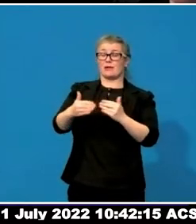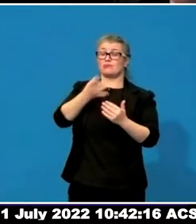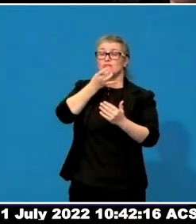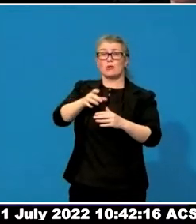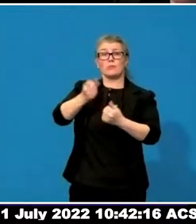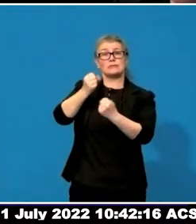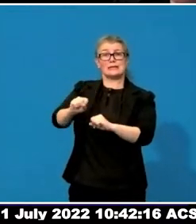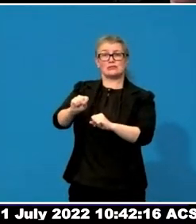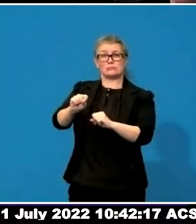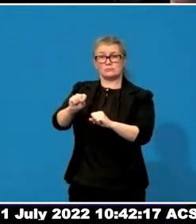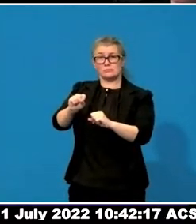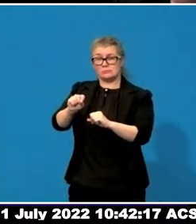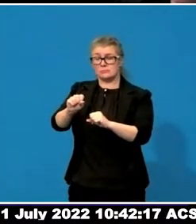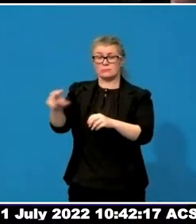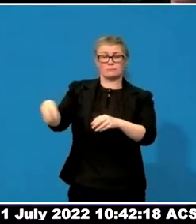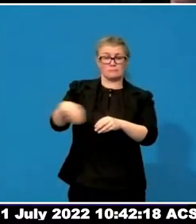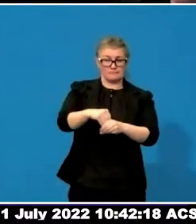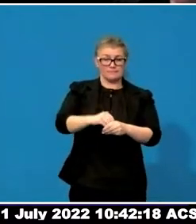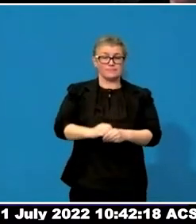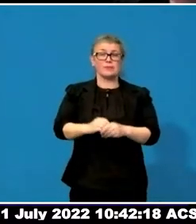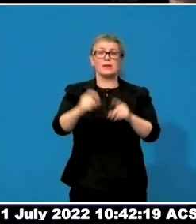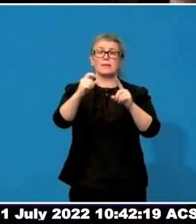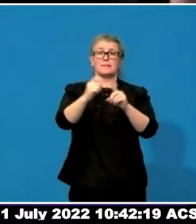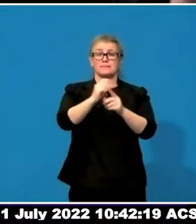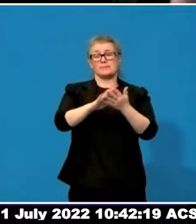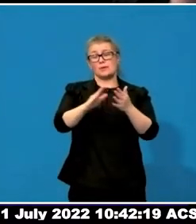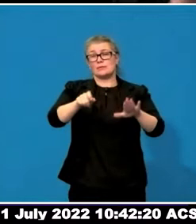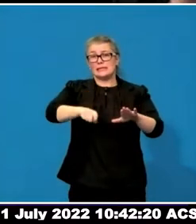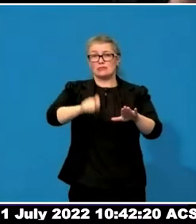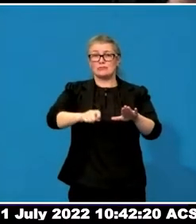Public hearing 16 looked at First Nations children with disability in out of home care.